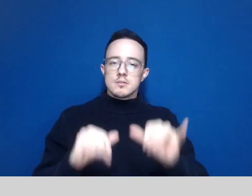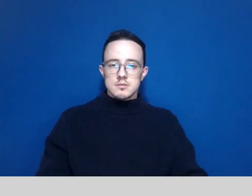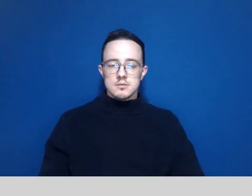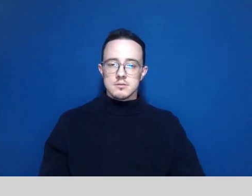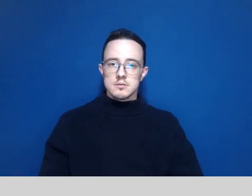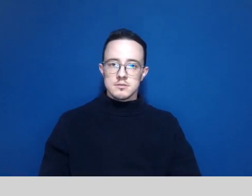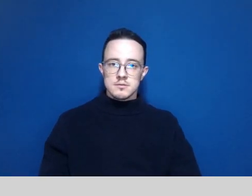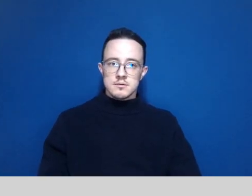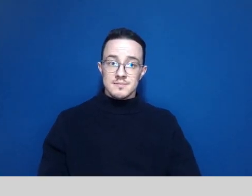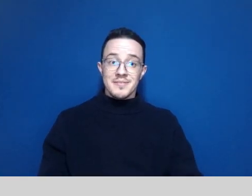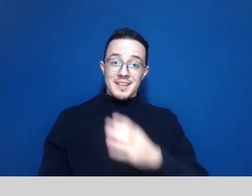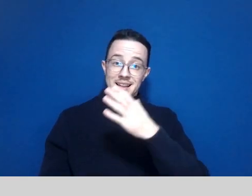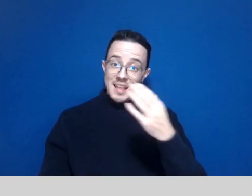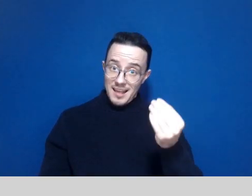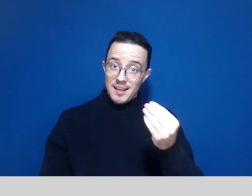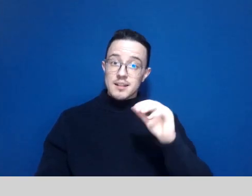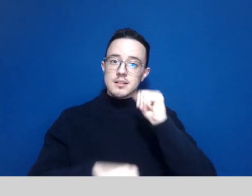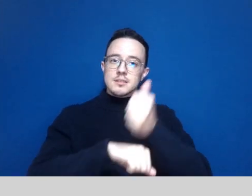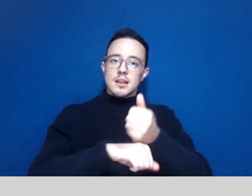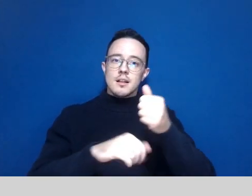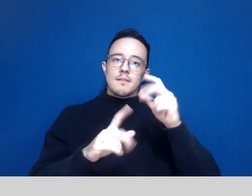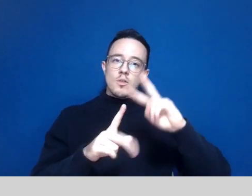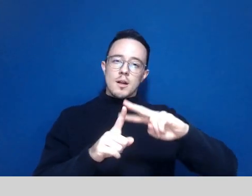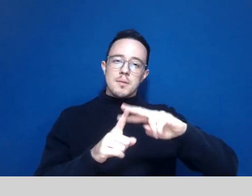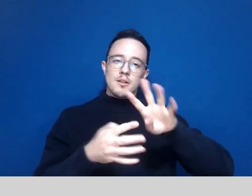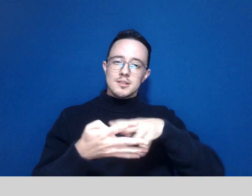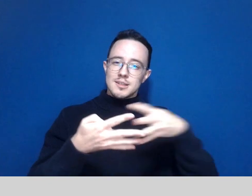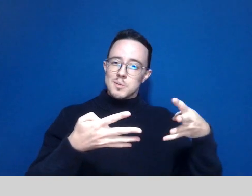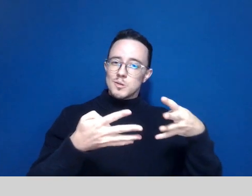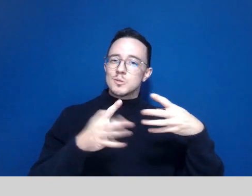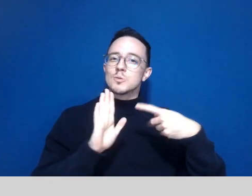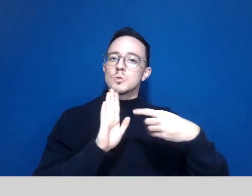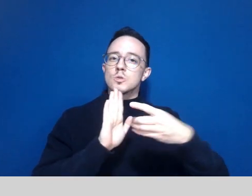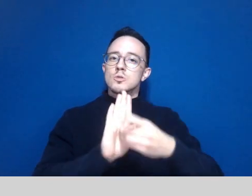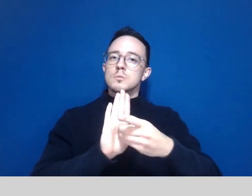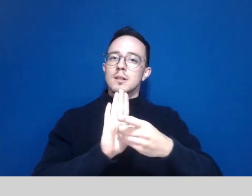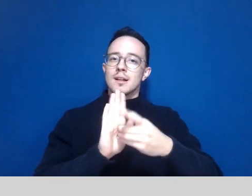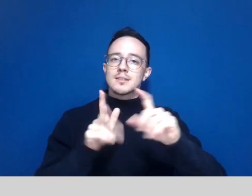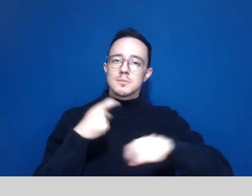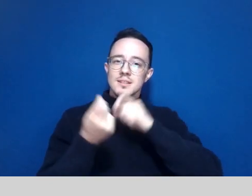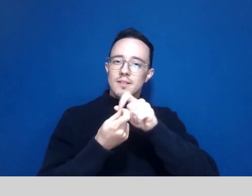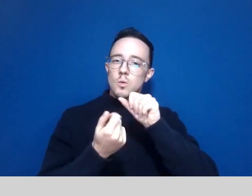And then I can also tell it that I want it to be displayed in a certain way.